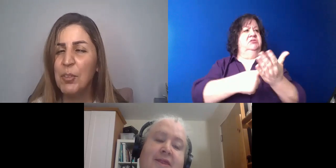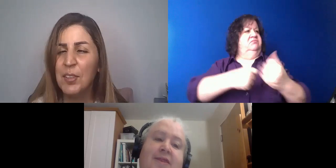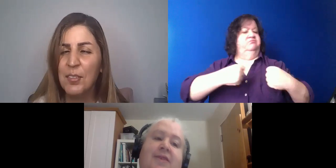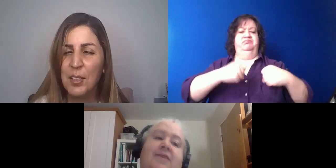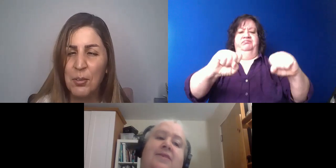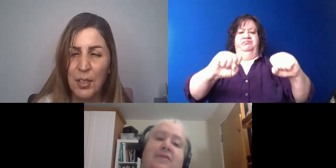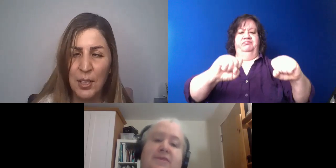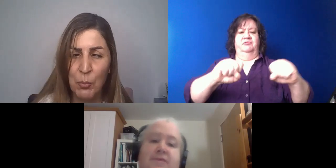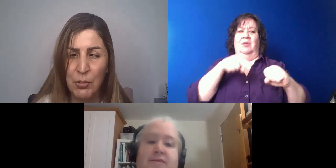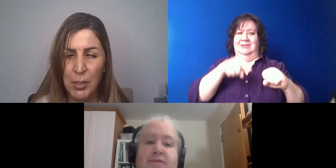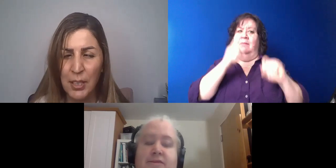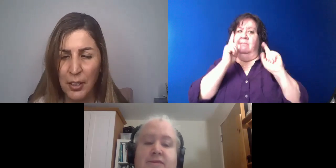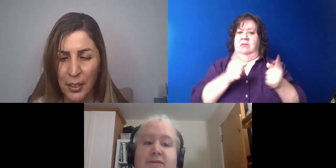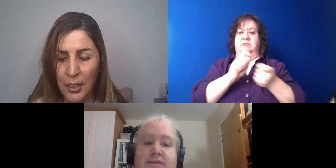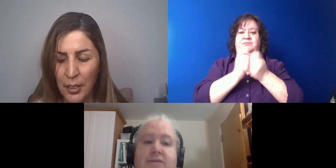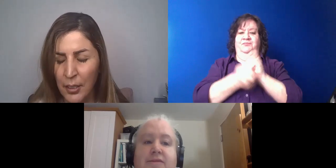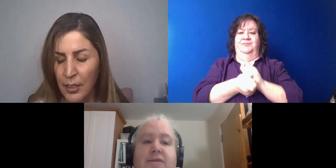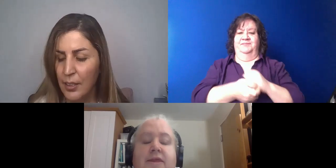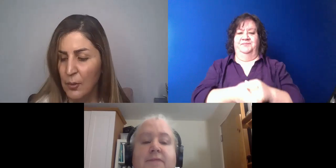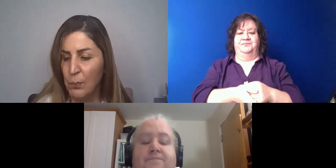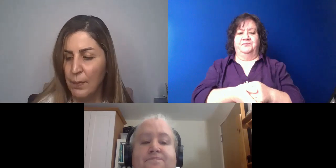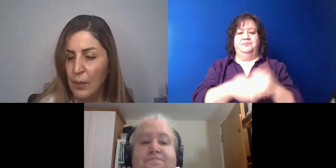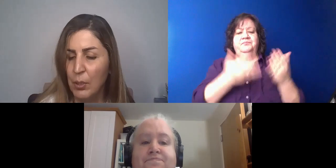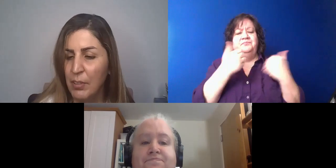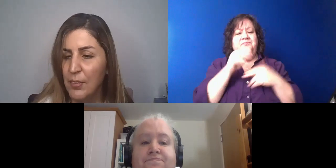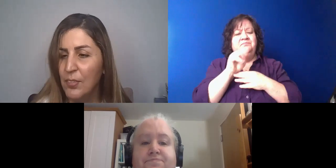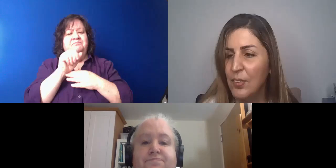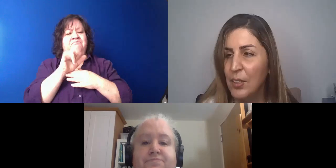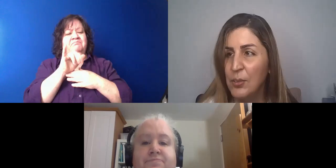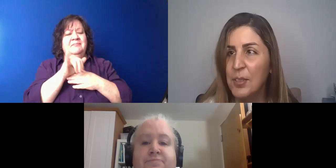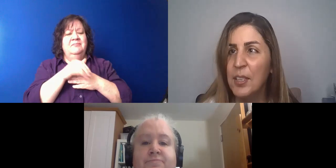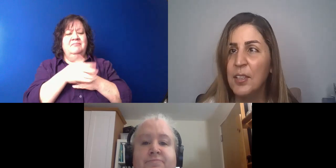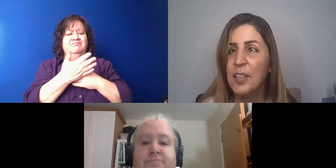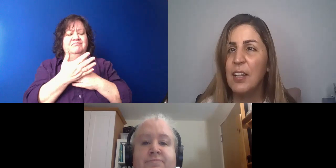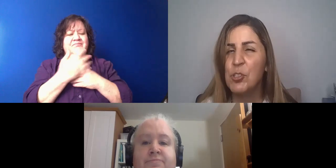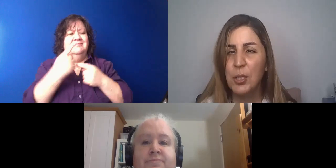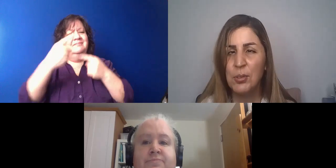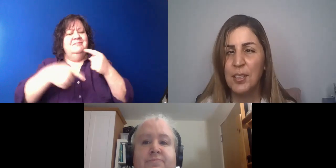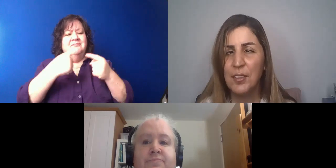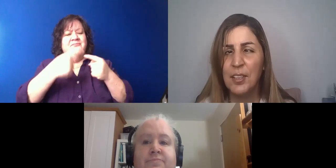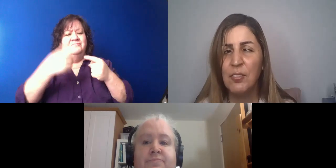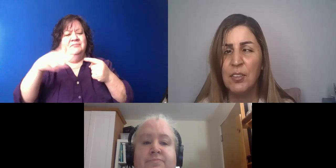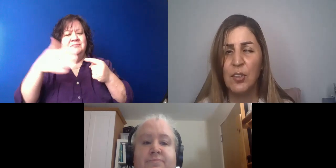the things that you think i mean we are um all of us together have joined together with some